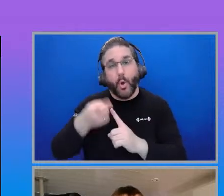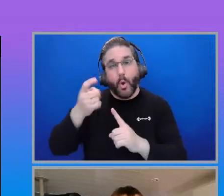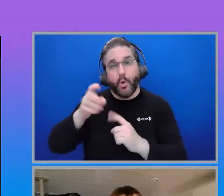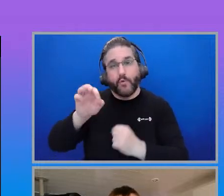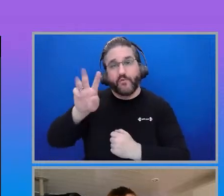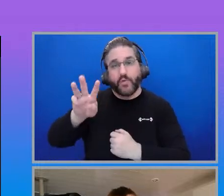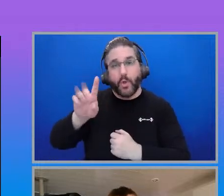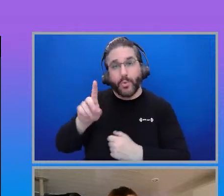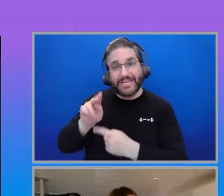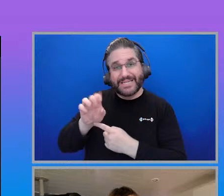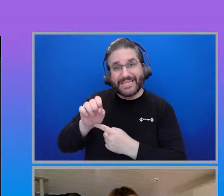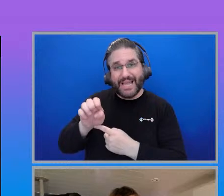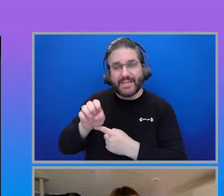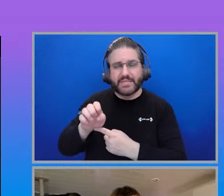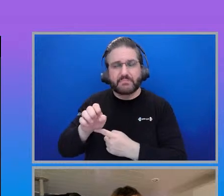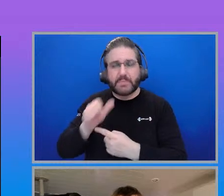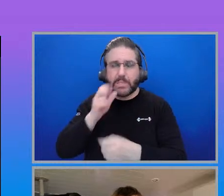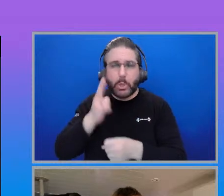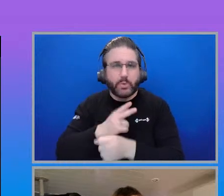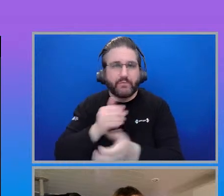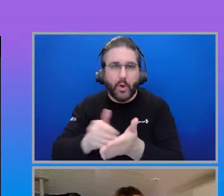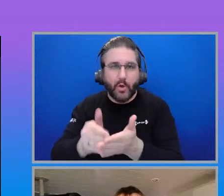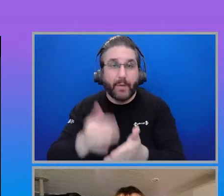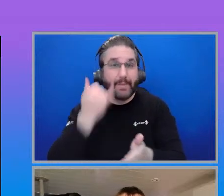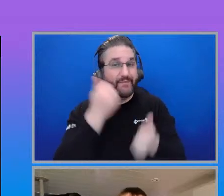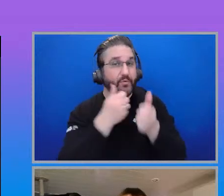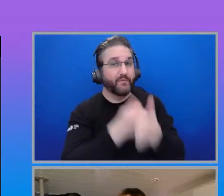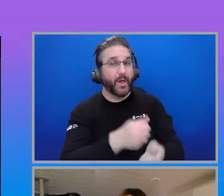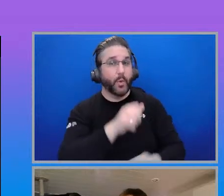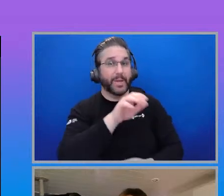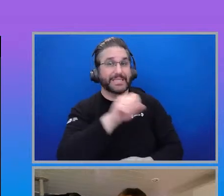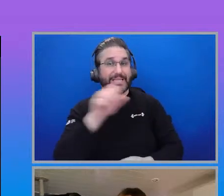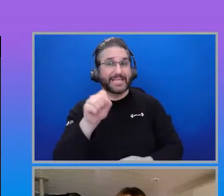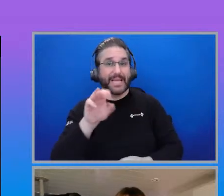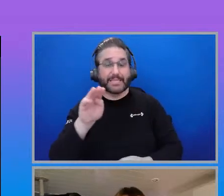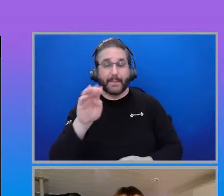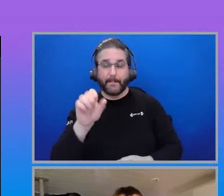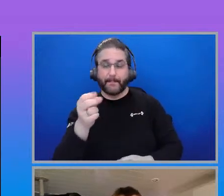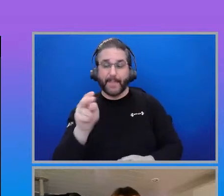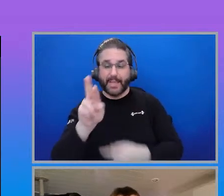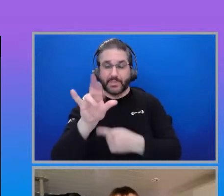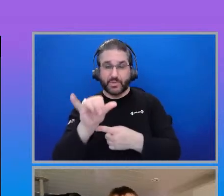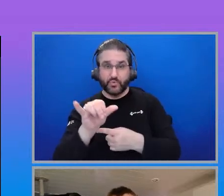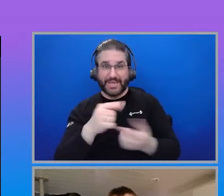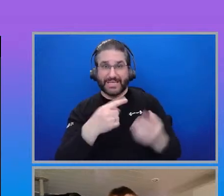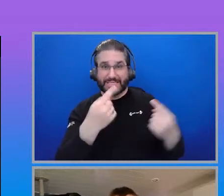dense isn't used so much, but if you've been following the debate about CSS masonry, that will do